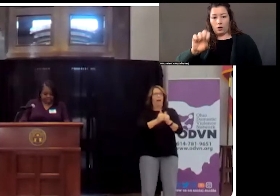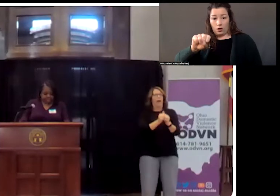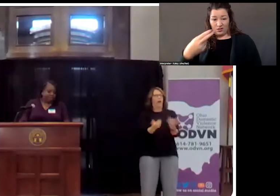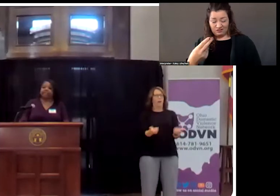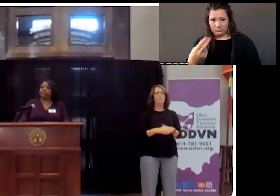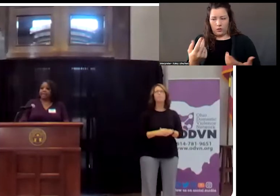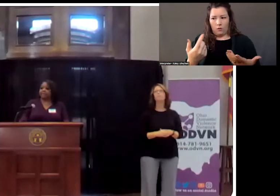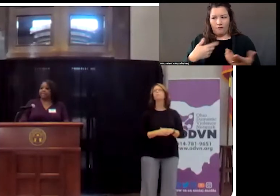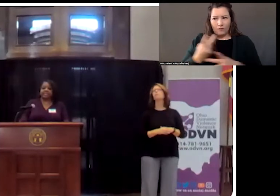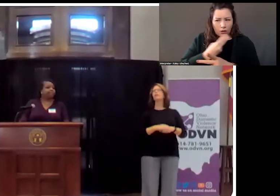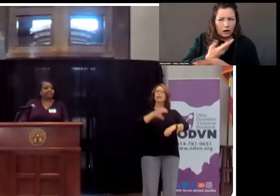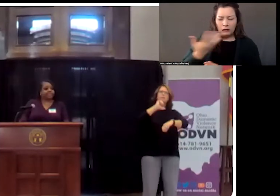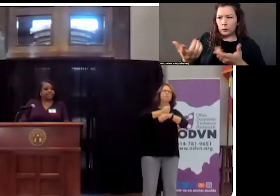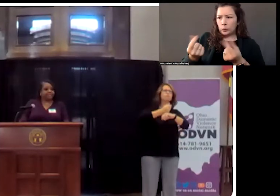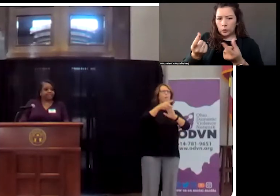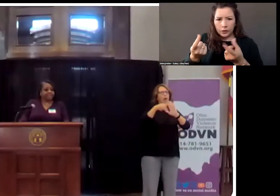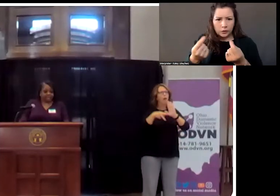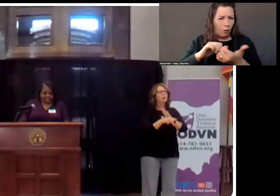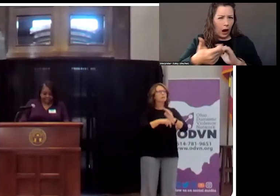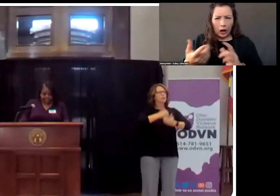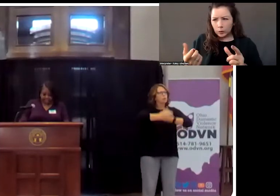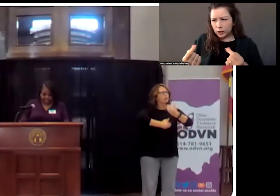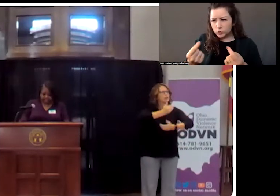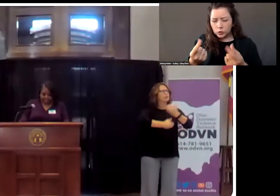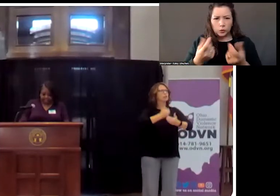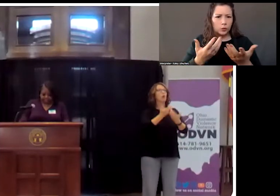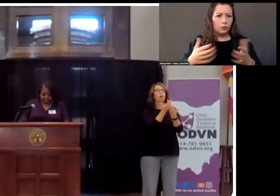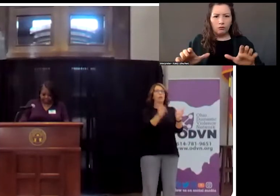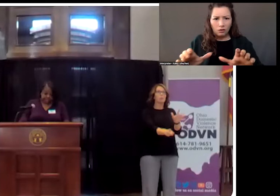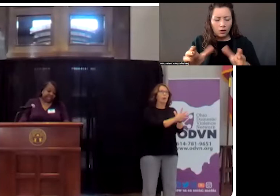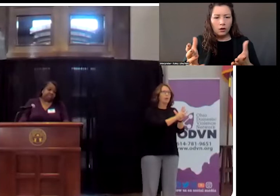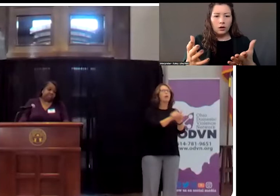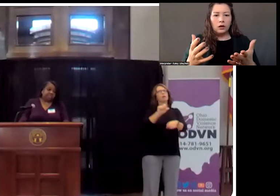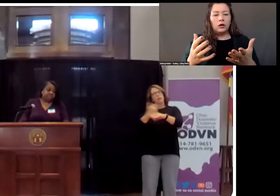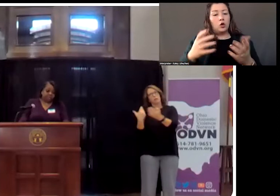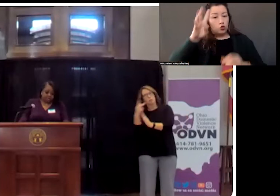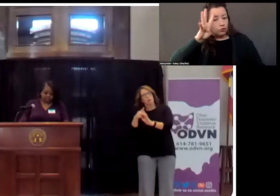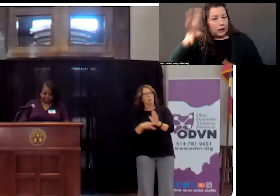Creating policies and procedures. As things came up and as we were going along.